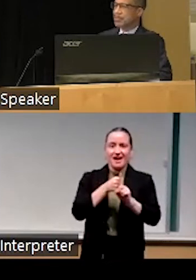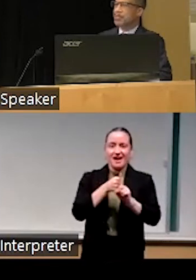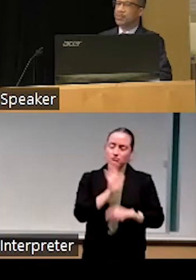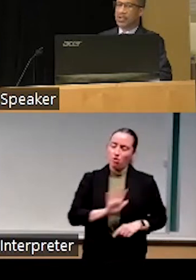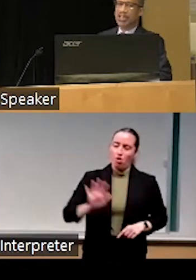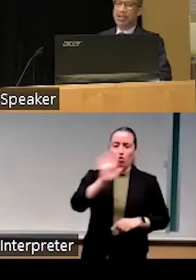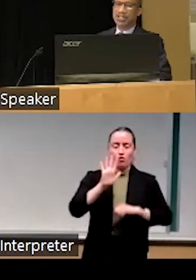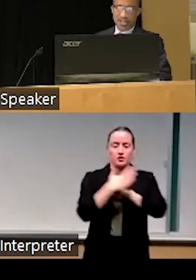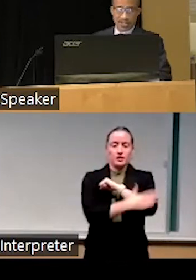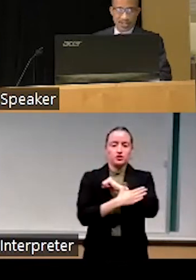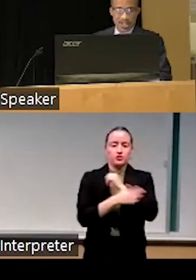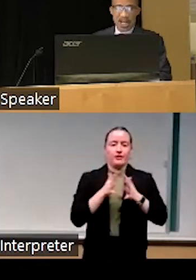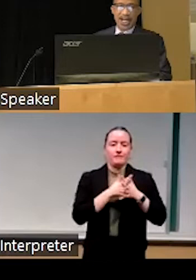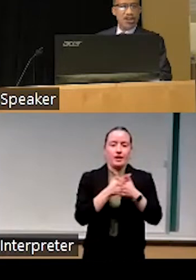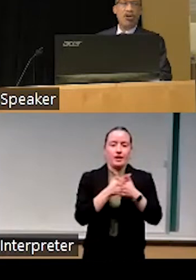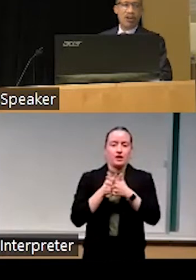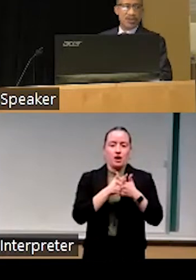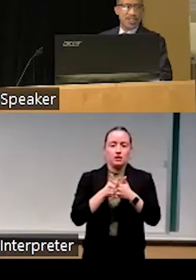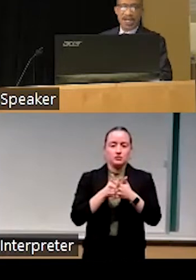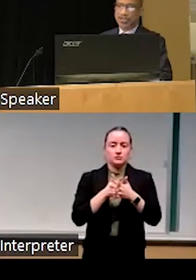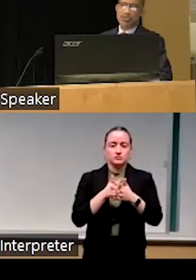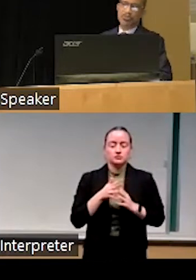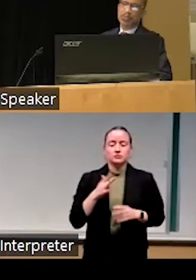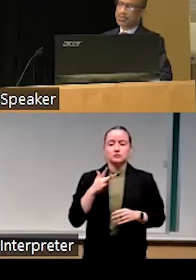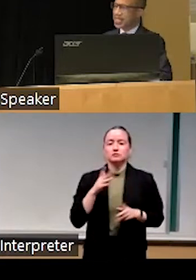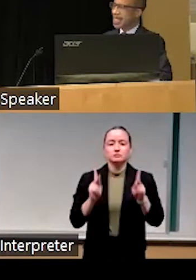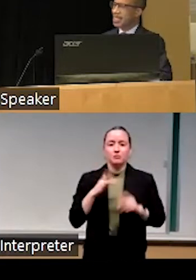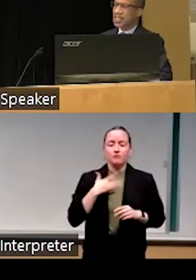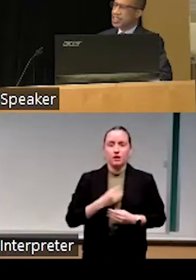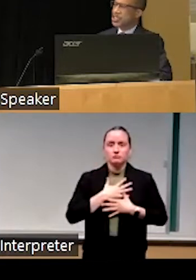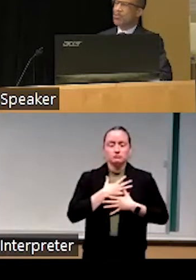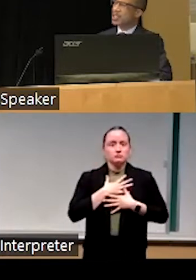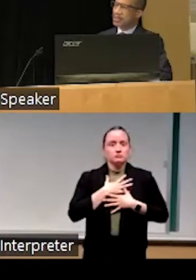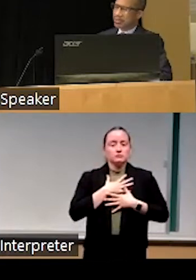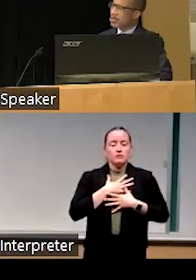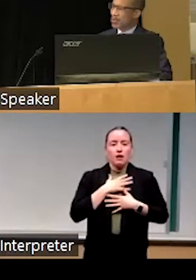um people were incredulous I got calls and texts from people saying you know what you